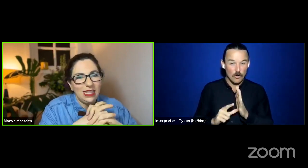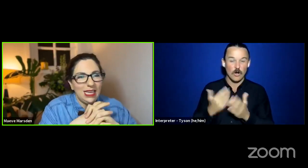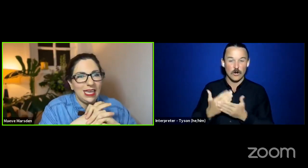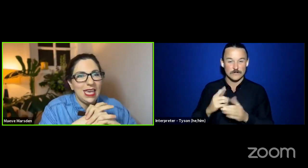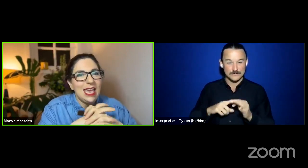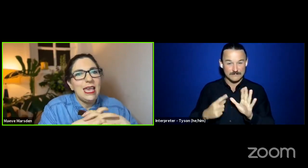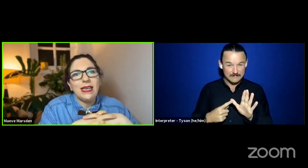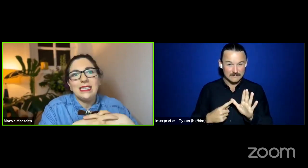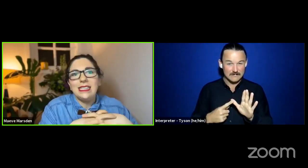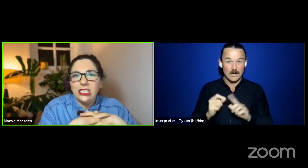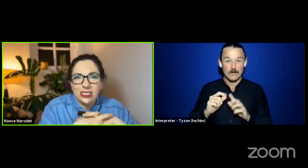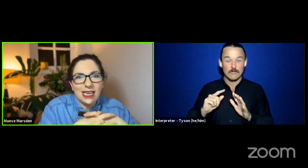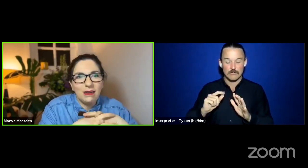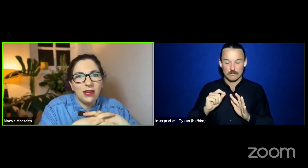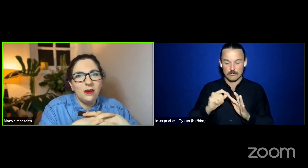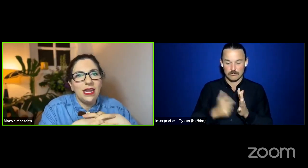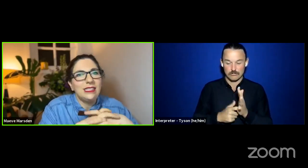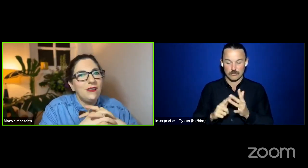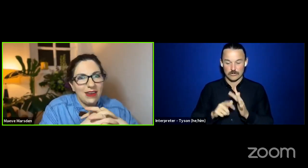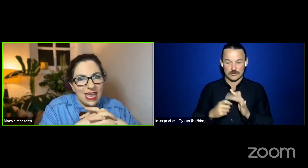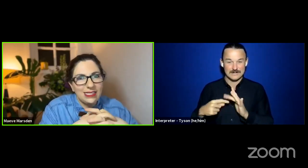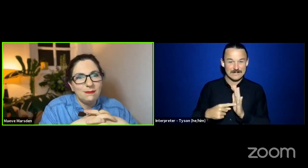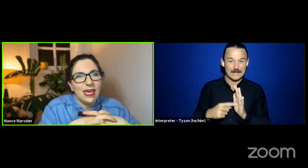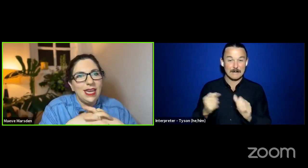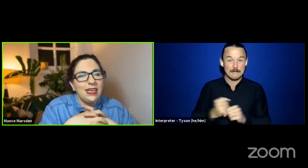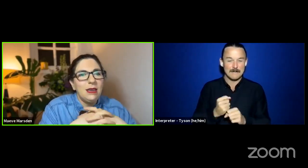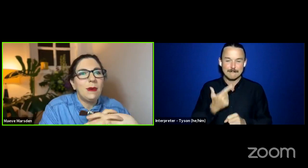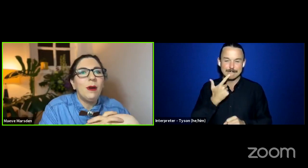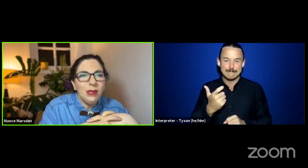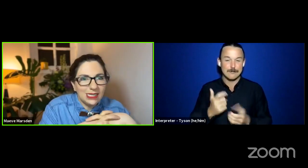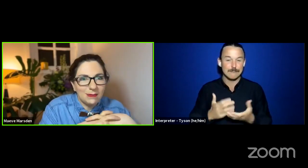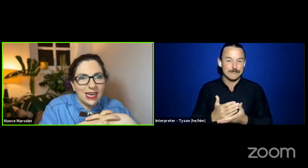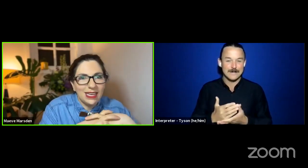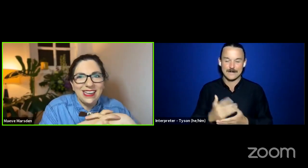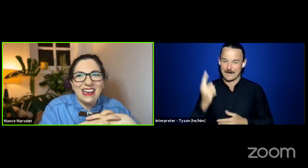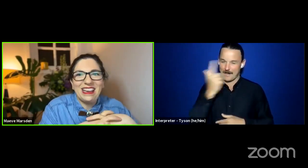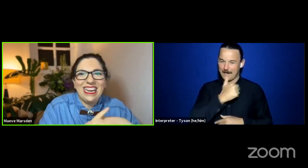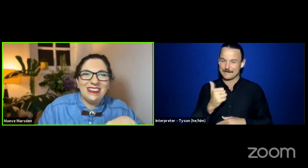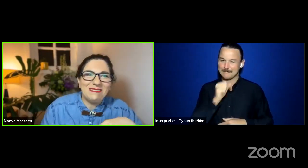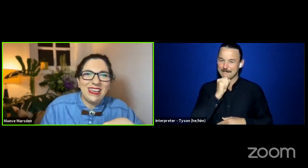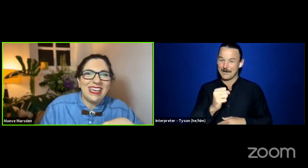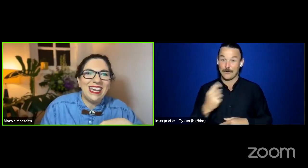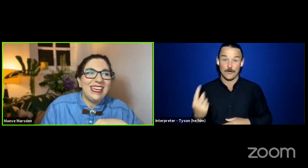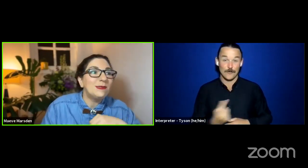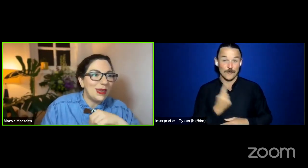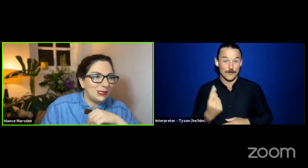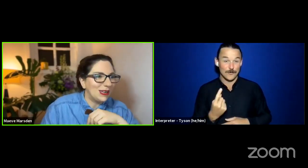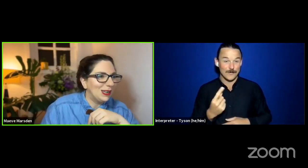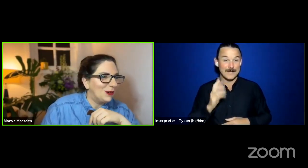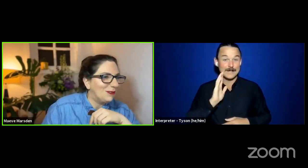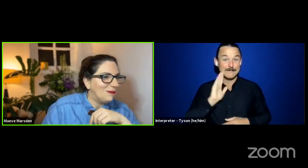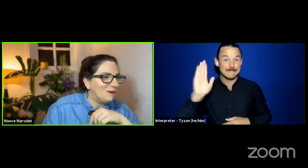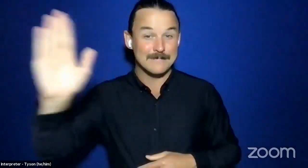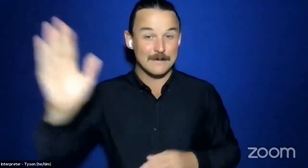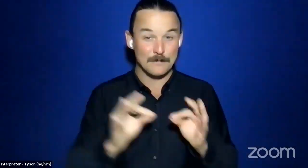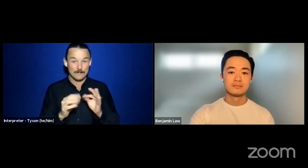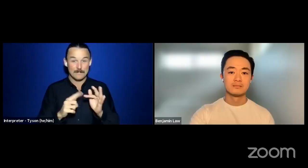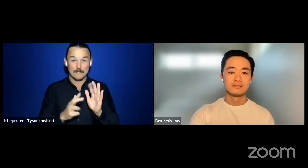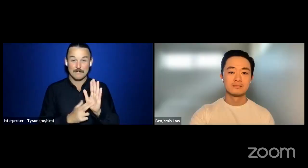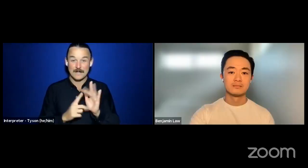on q amp a the drum the Pro on q amp a the drum the Project and stuff. verything He makes delicious out He makes delicious sourdough and it's a very handsome men by popular. demand demand, our keynote speaker